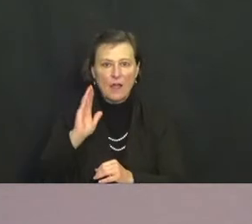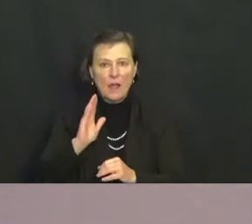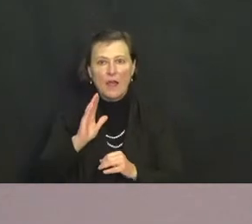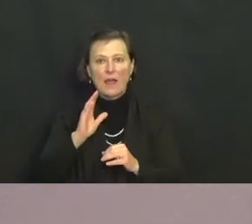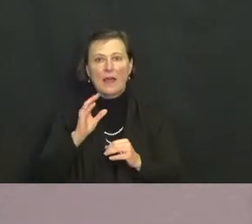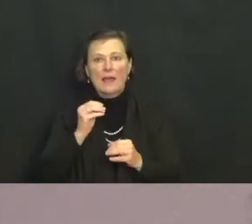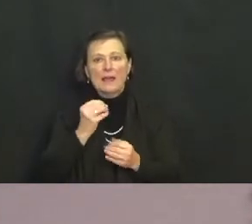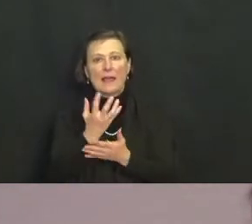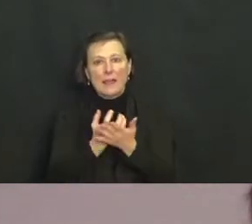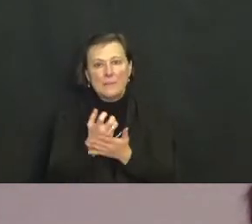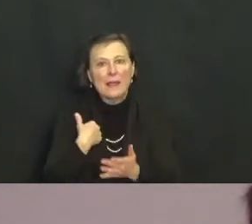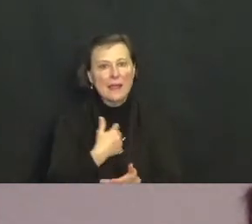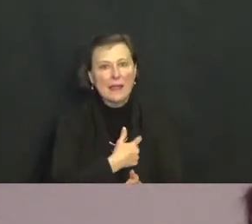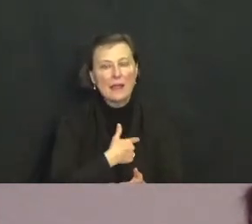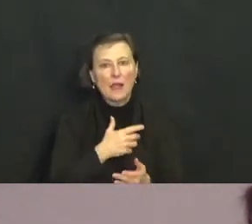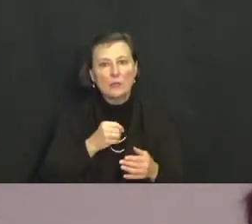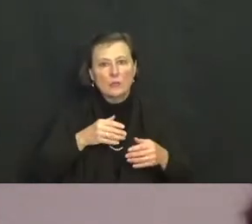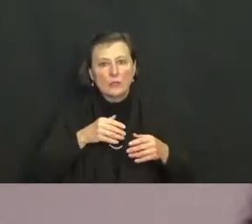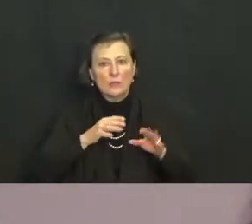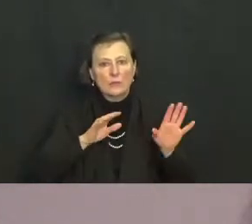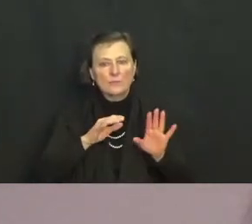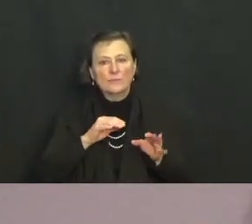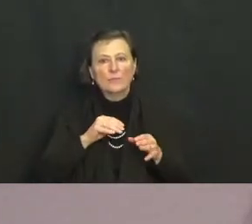those who trespass against us.